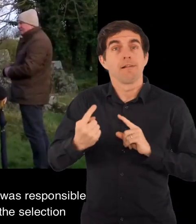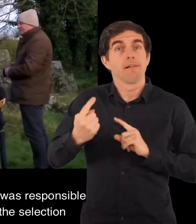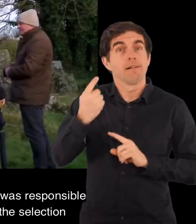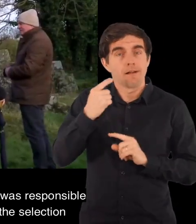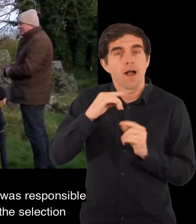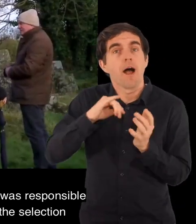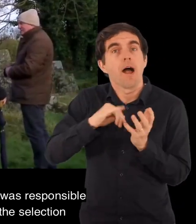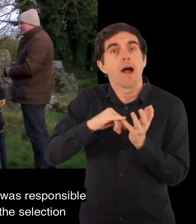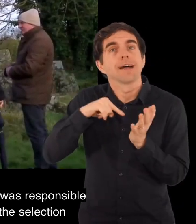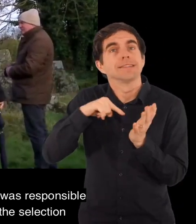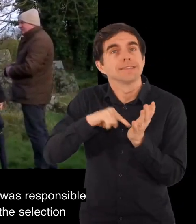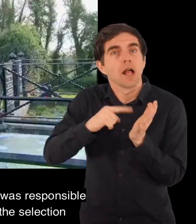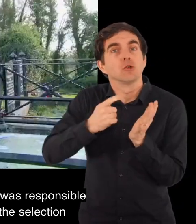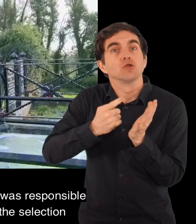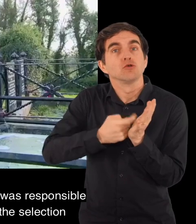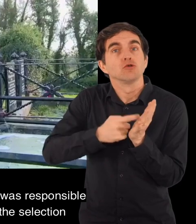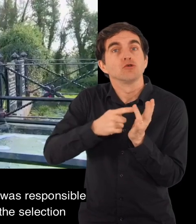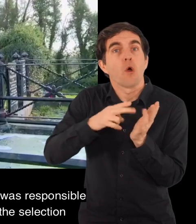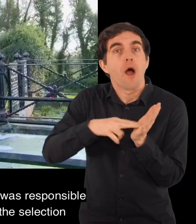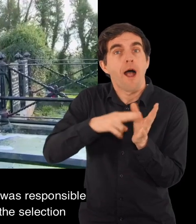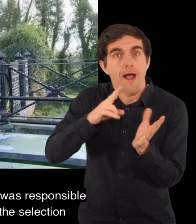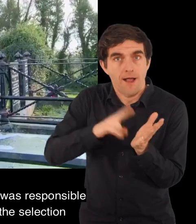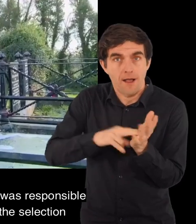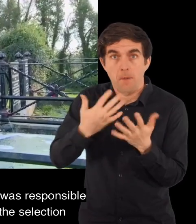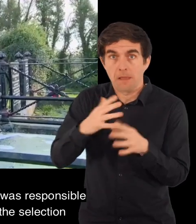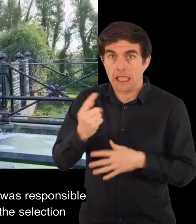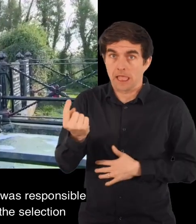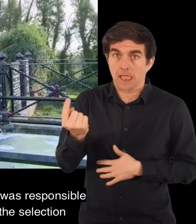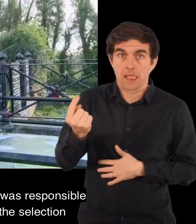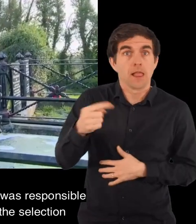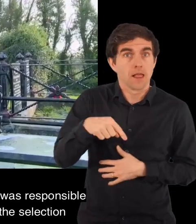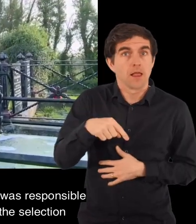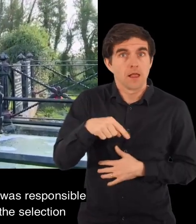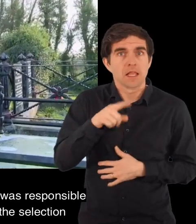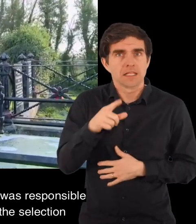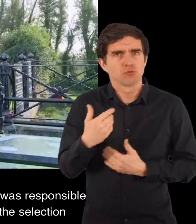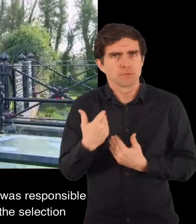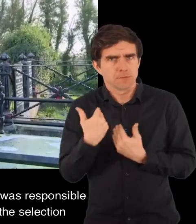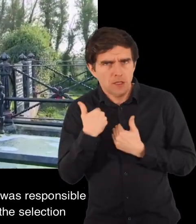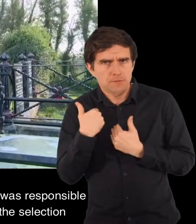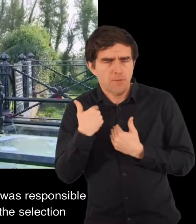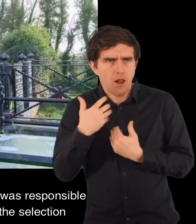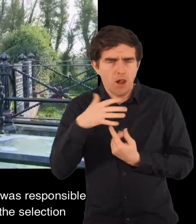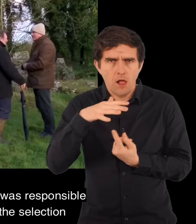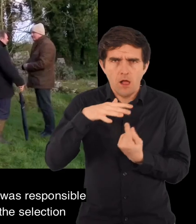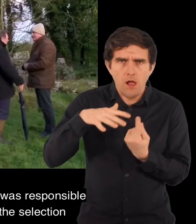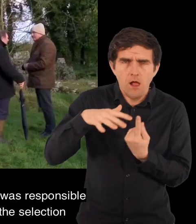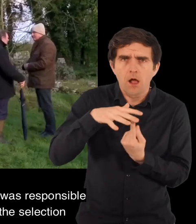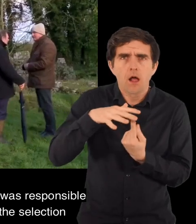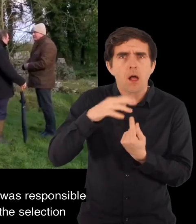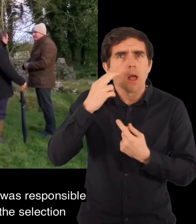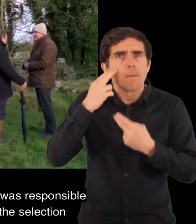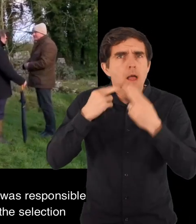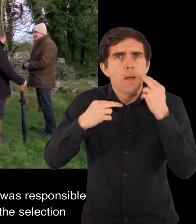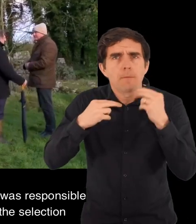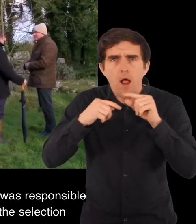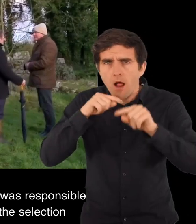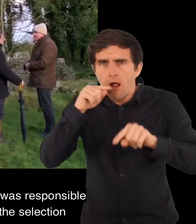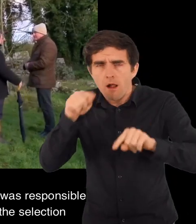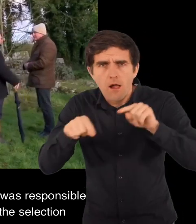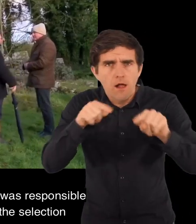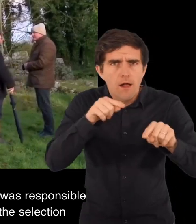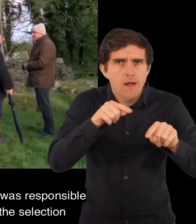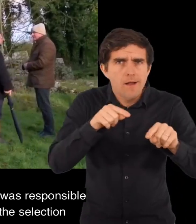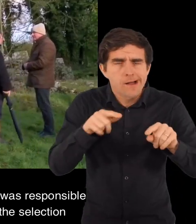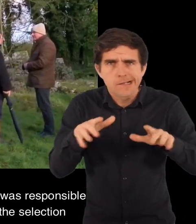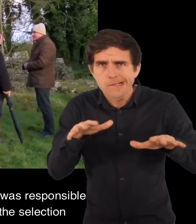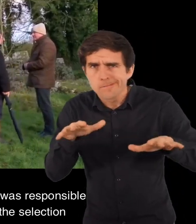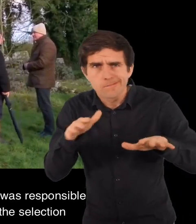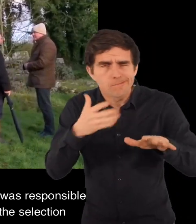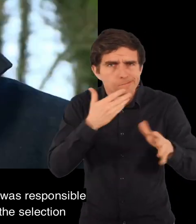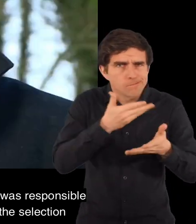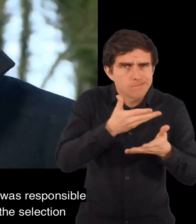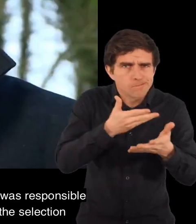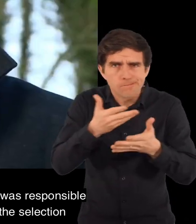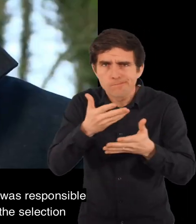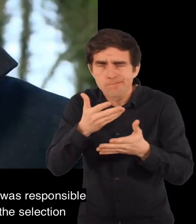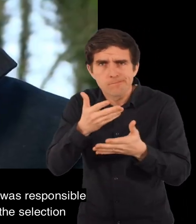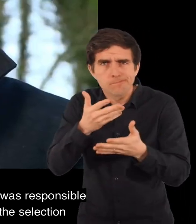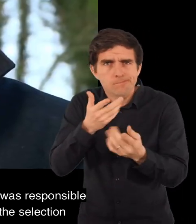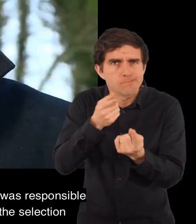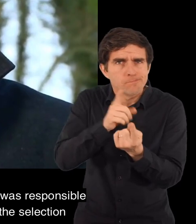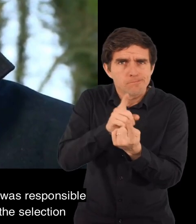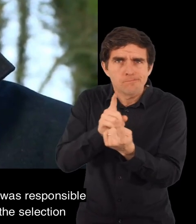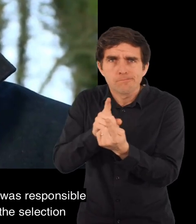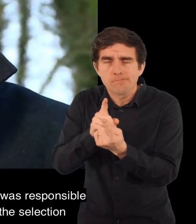when St Ronan came to the area and was responsible for, along with some local people, the selection